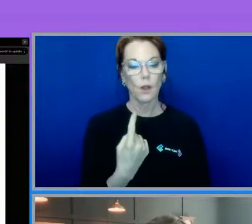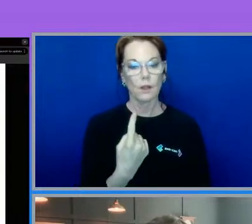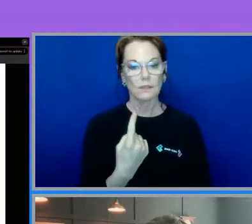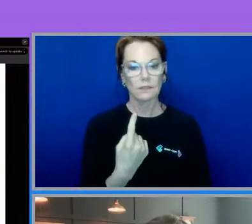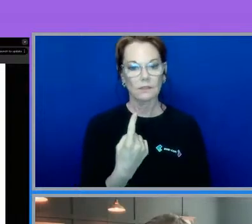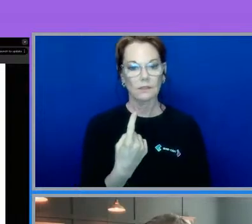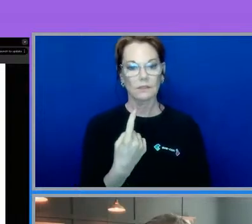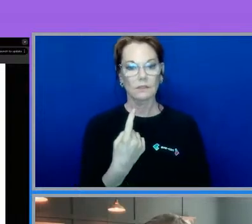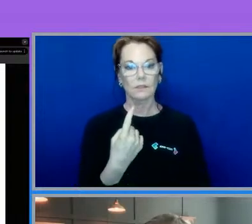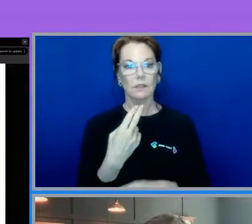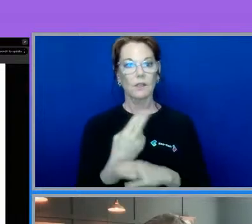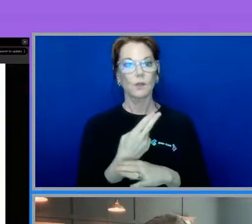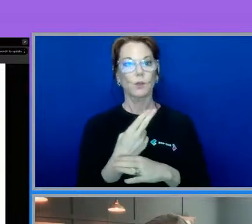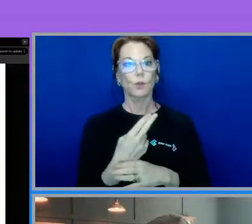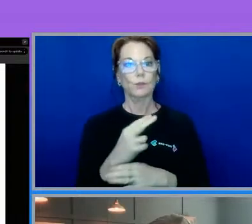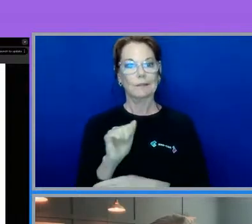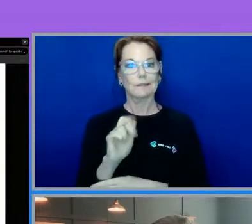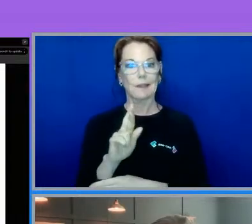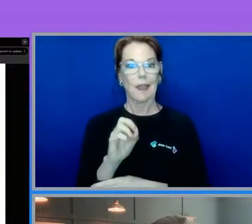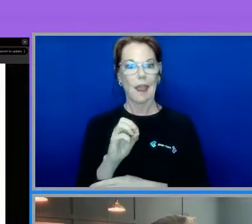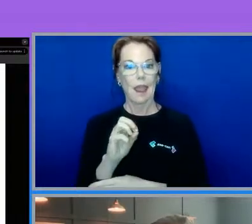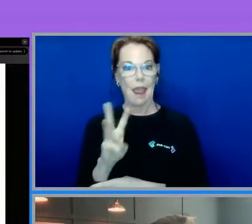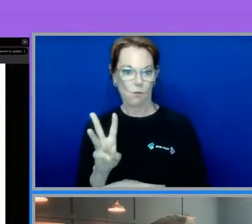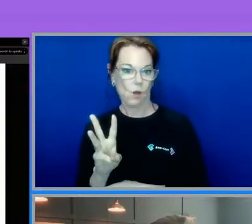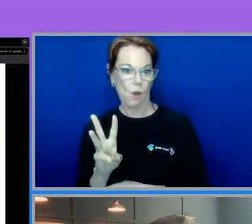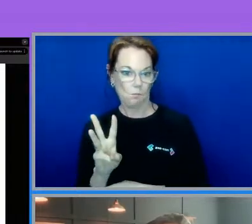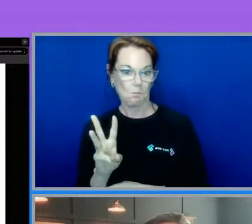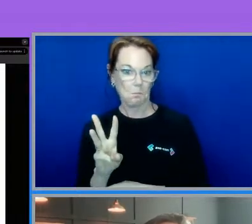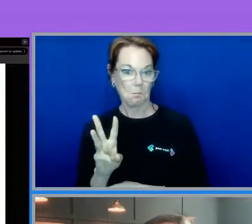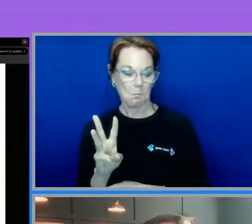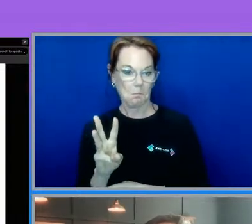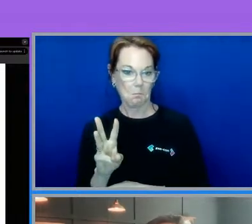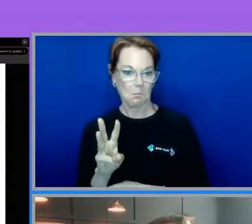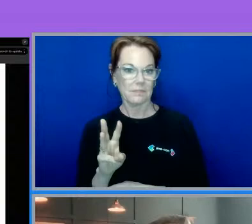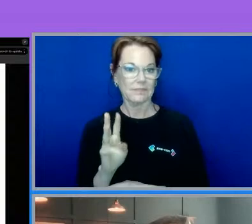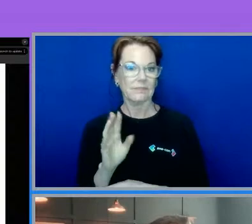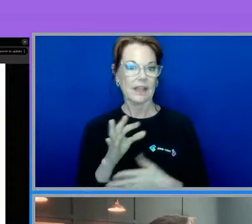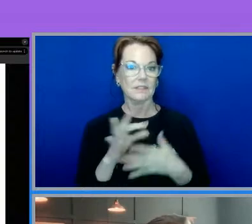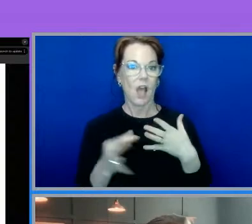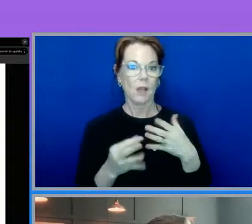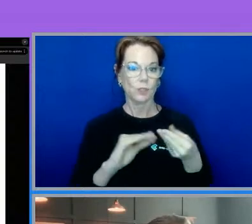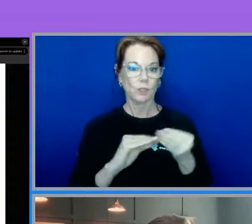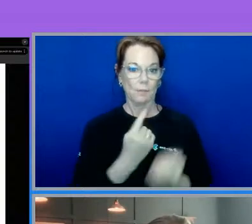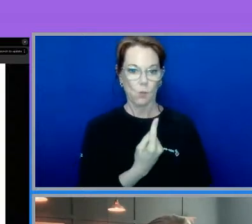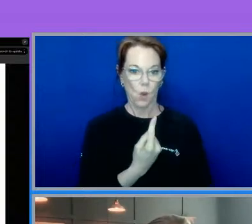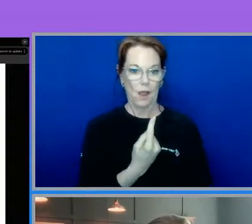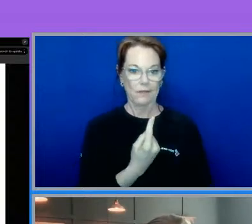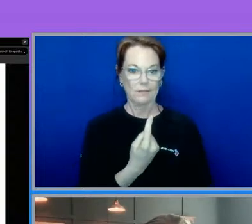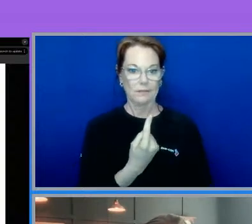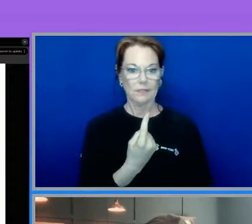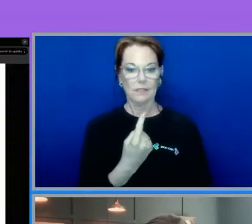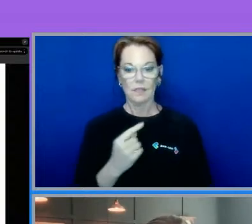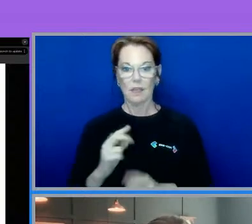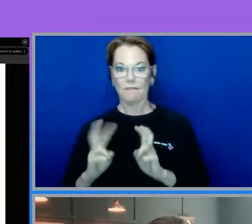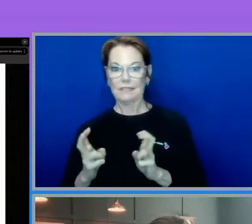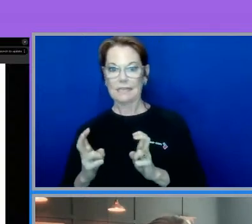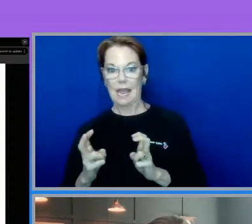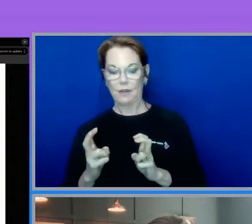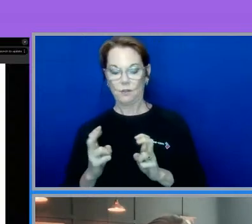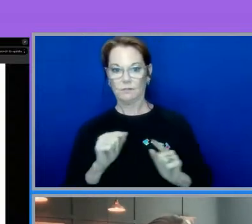is the just using arrows in your design tool of choice. I'm showing for option one, an arrow that starts at the title and